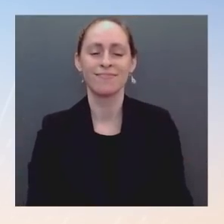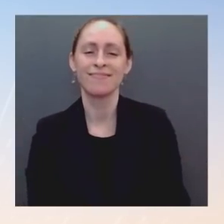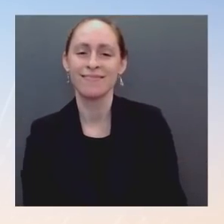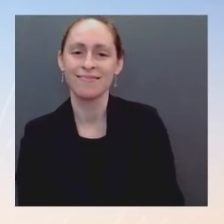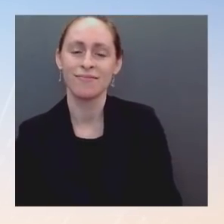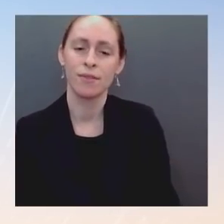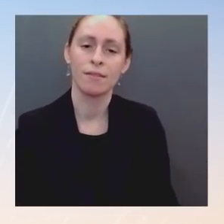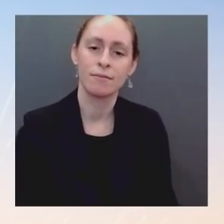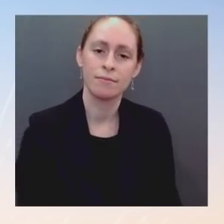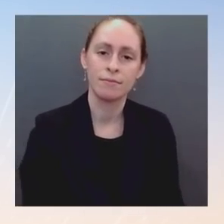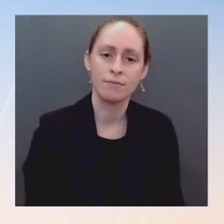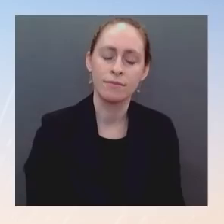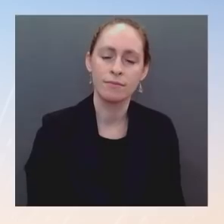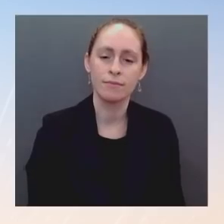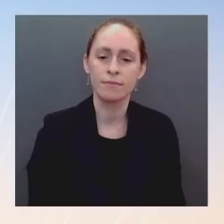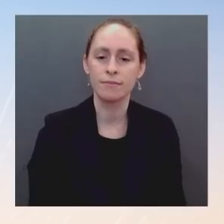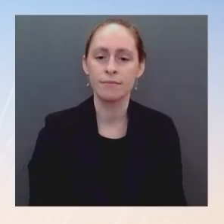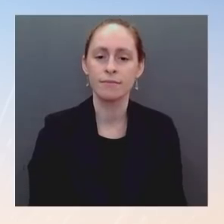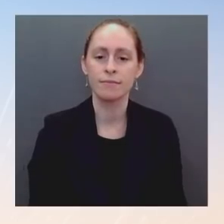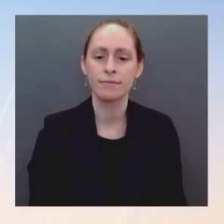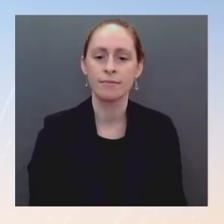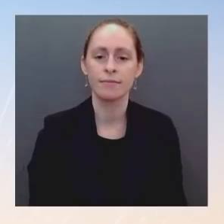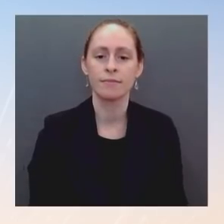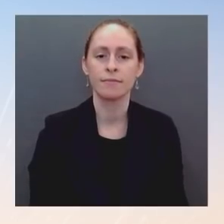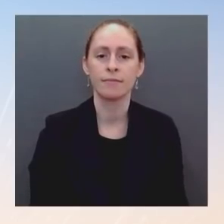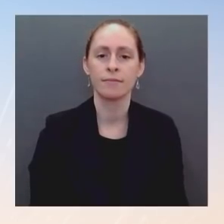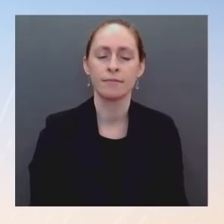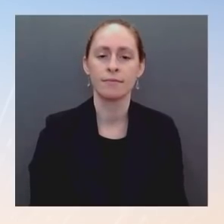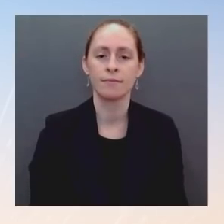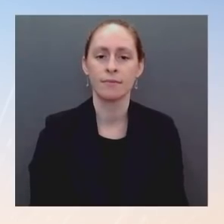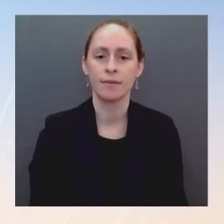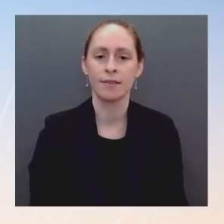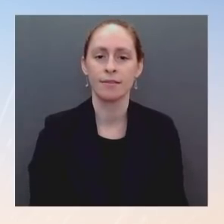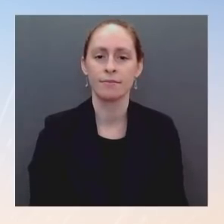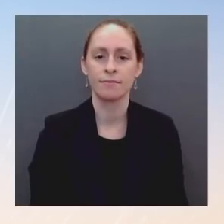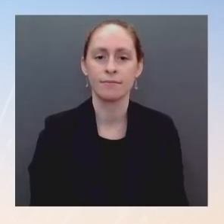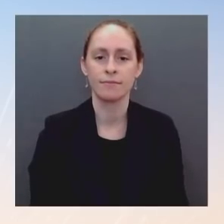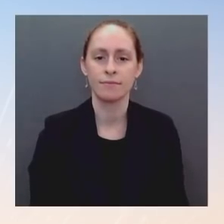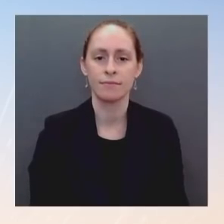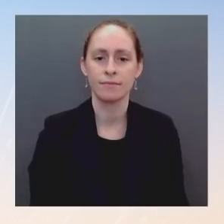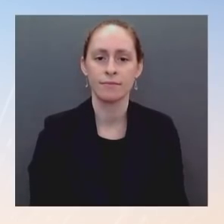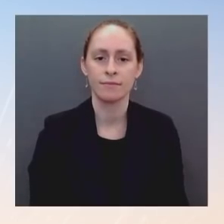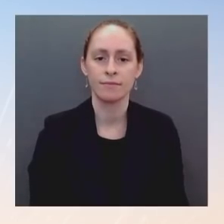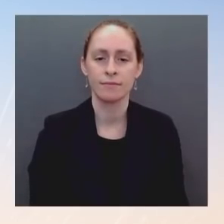so I get to ask about Federal Reserve now. You know, he was an impeachment manager